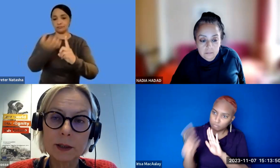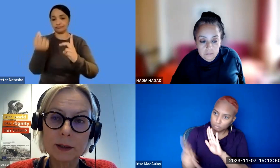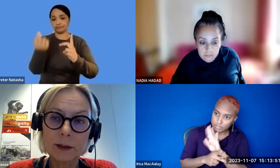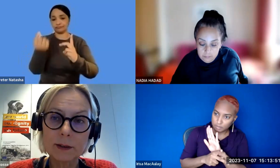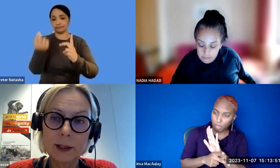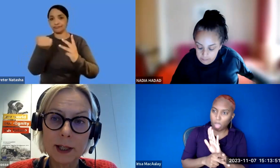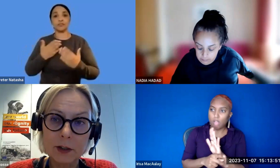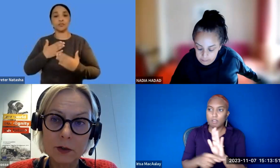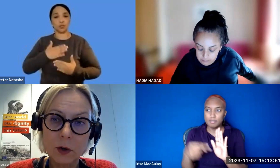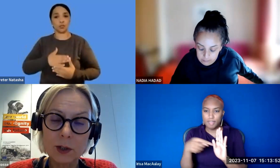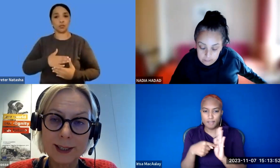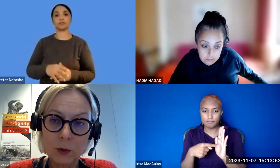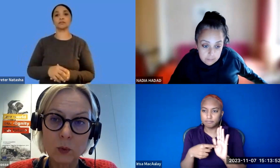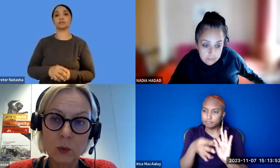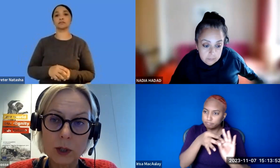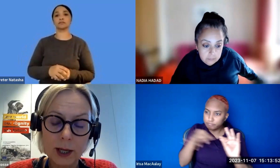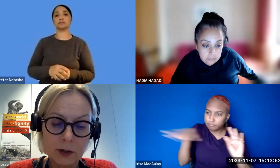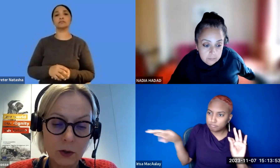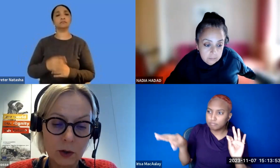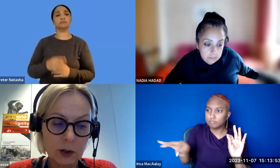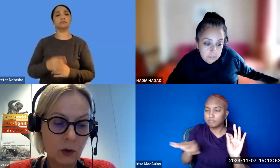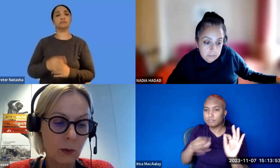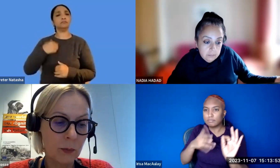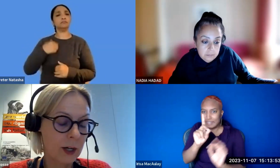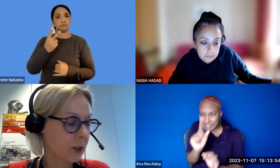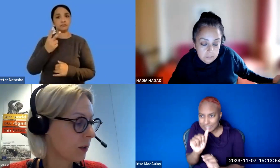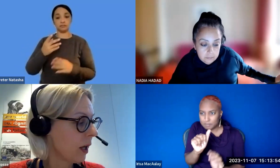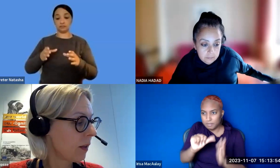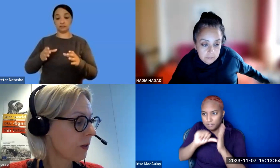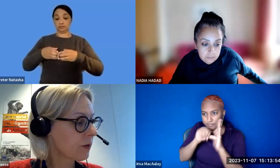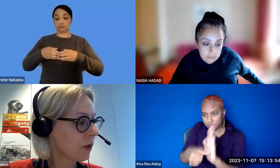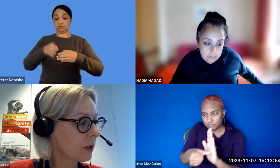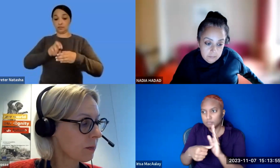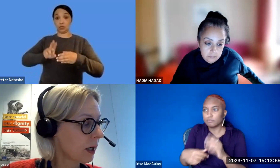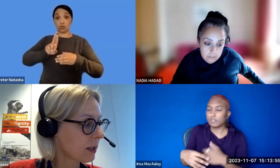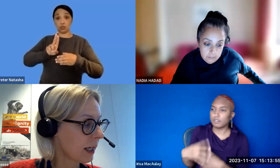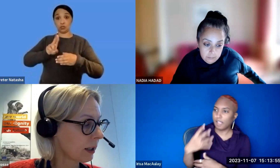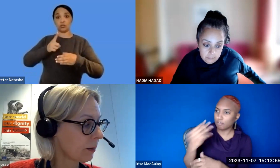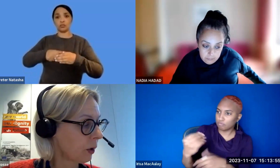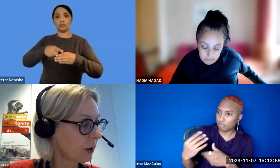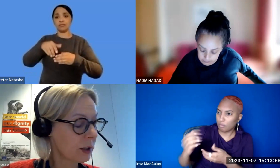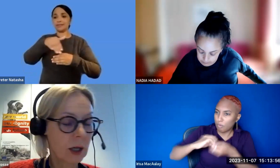disabilities in external EU cooperation. This was my second point.